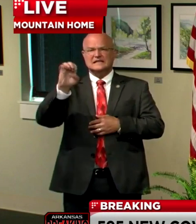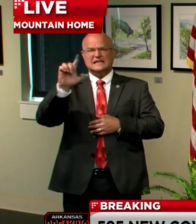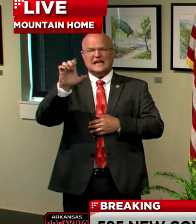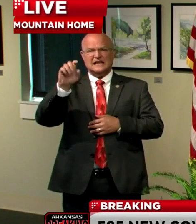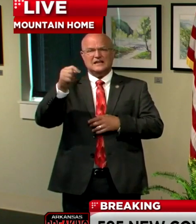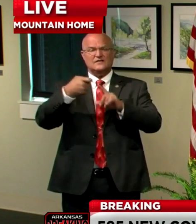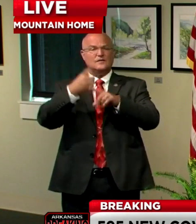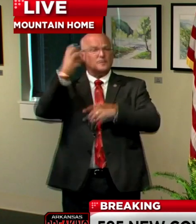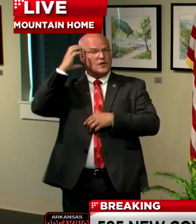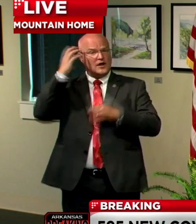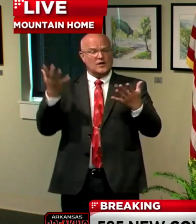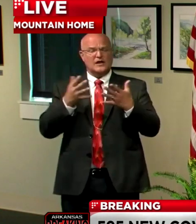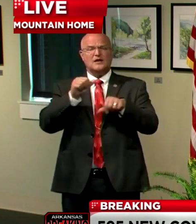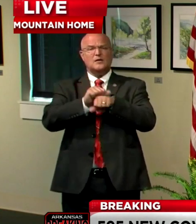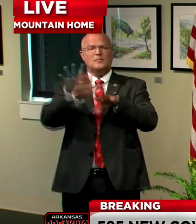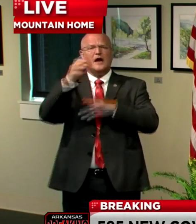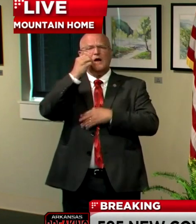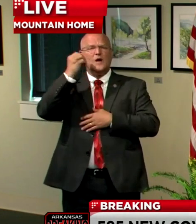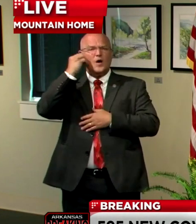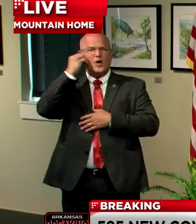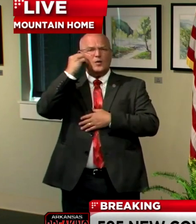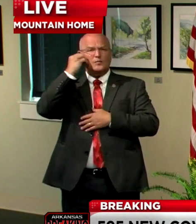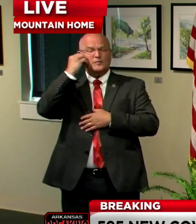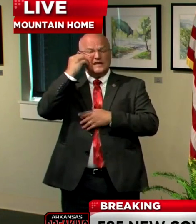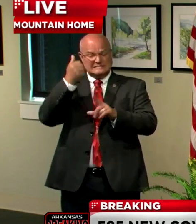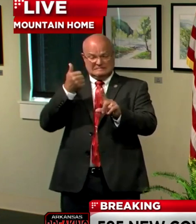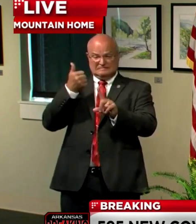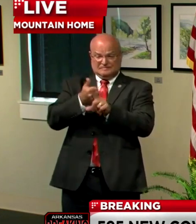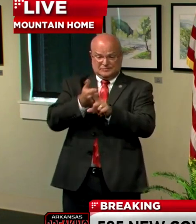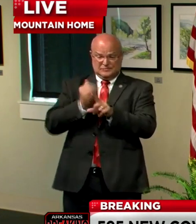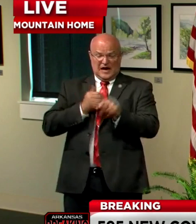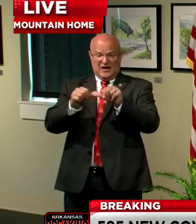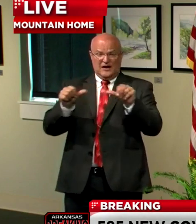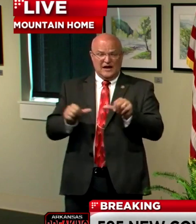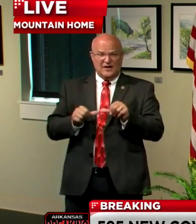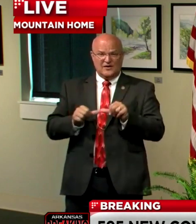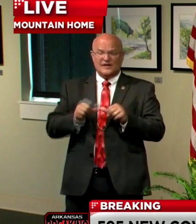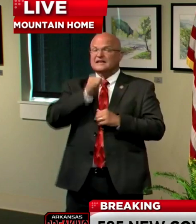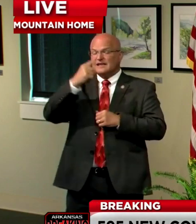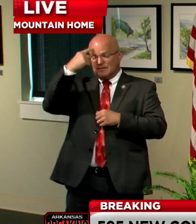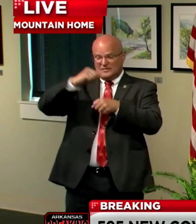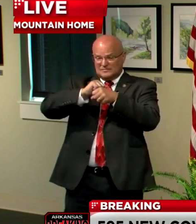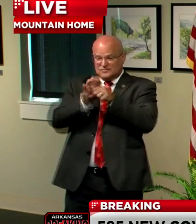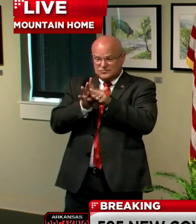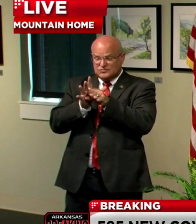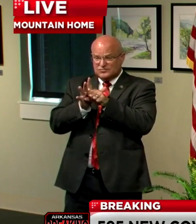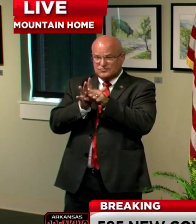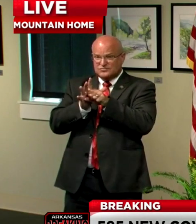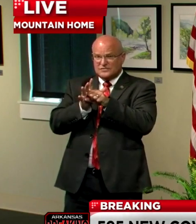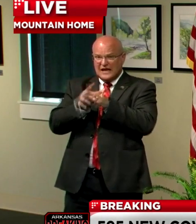TAKE ANY QUESTIONS. YES OR.